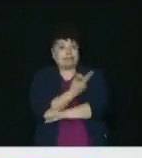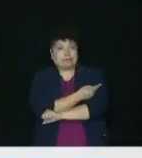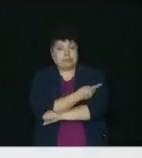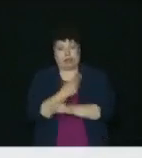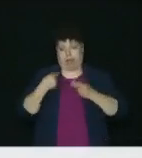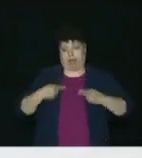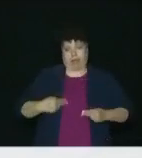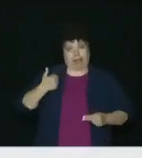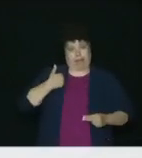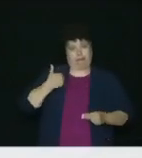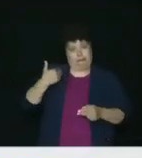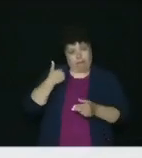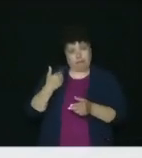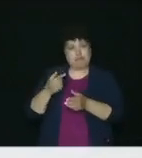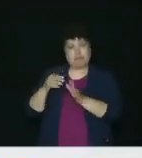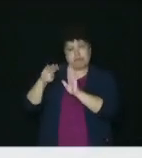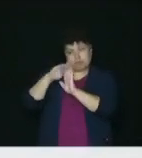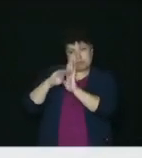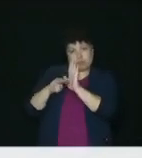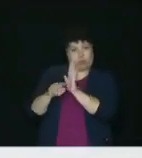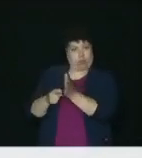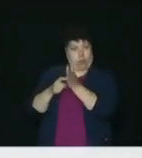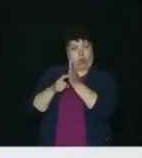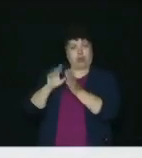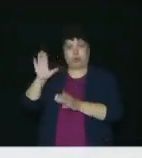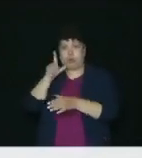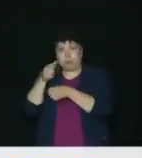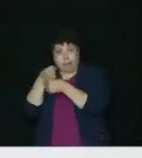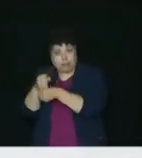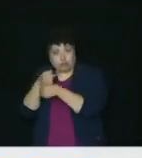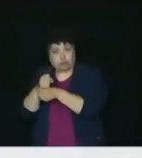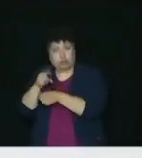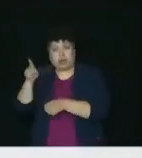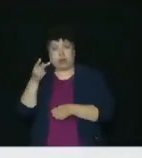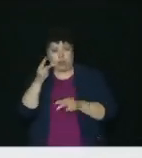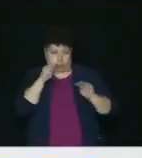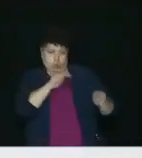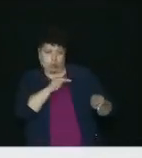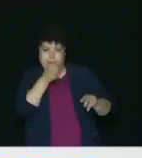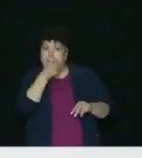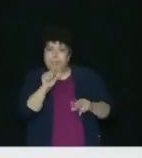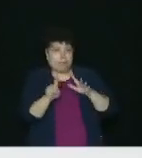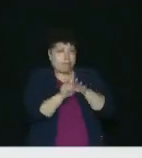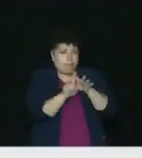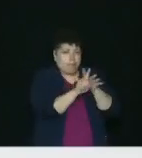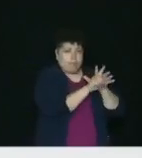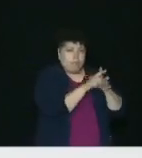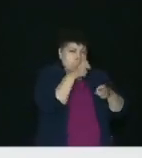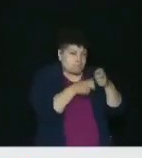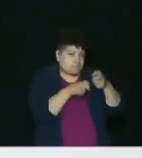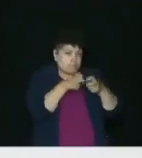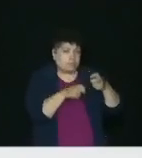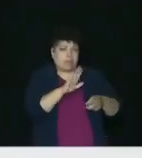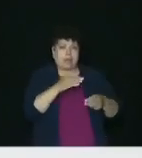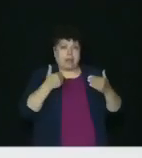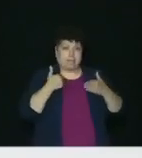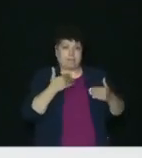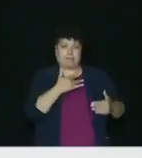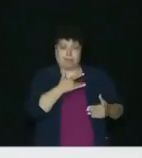REACTIONS RECORDED. AS WITH ALL AUTHORIZE COVA 19 VACCINES, HEALTH CANADA HAS